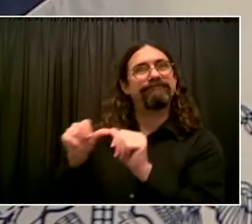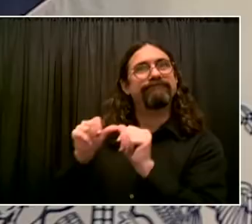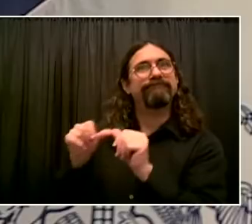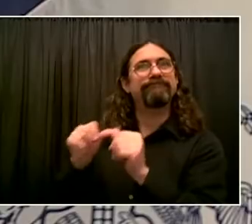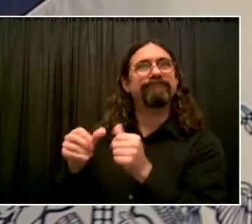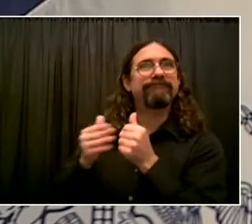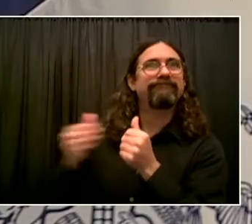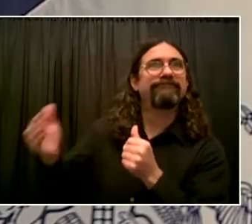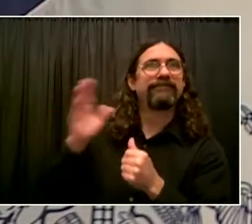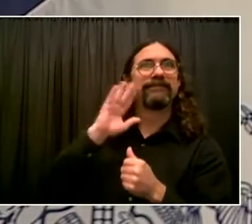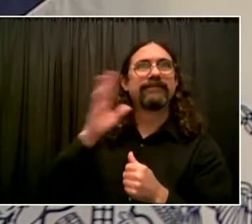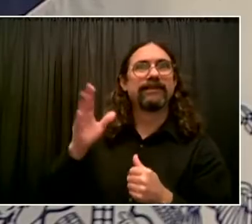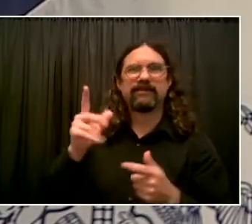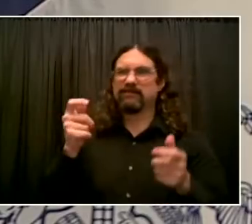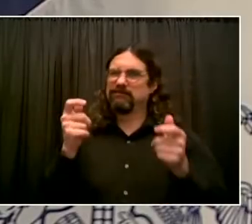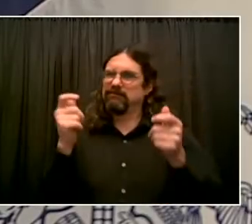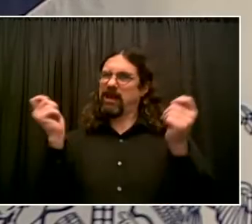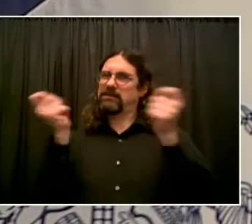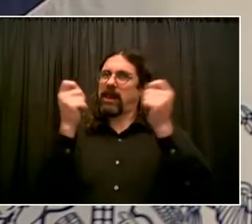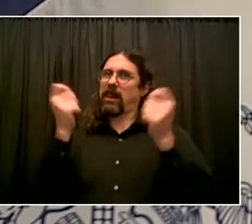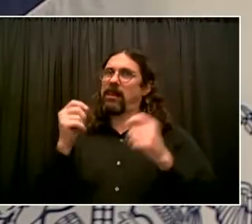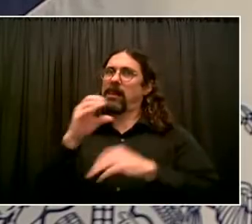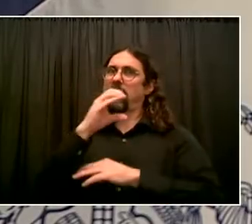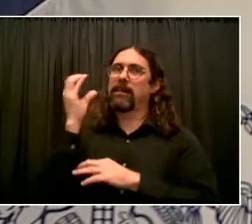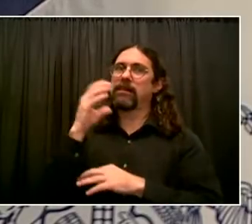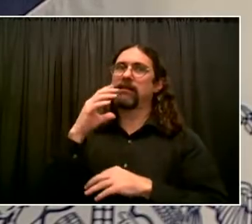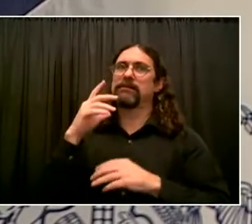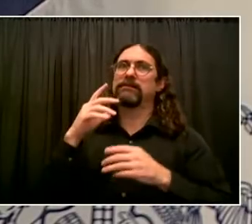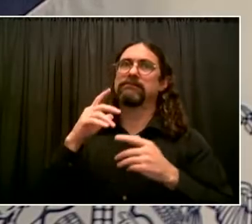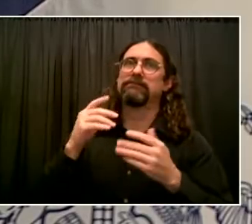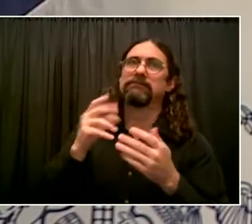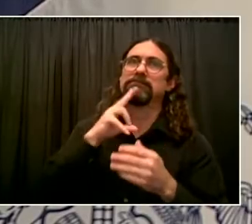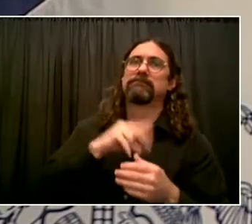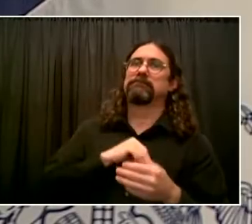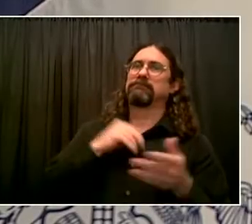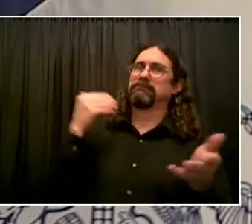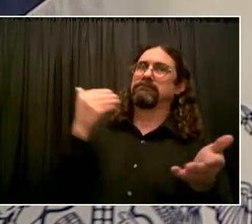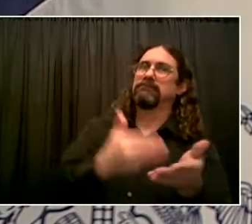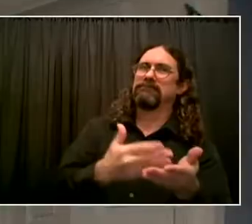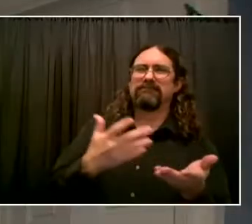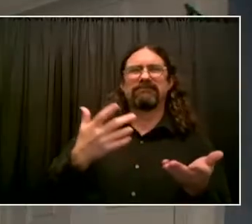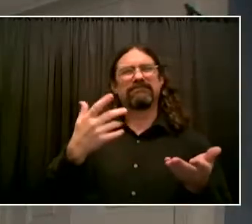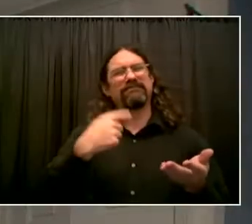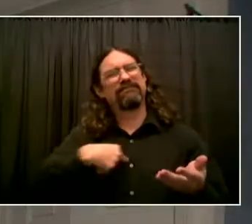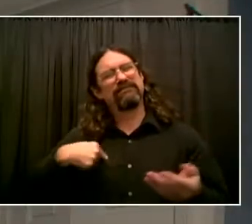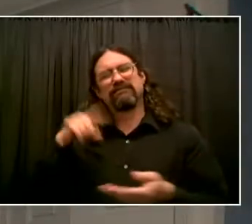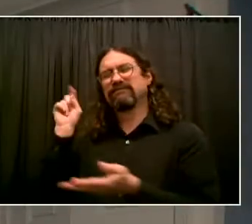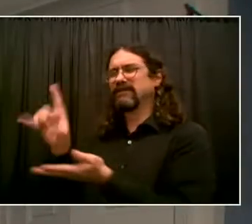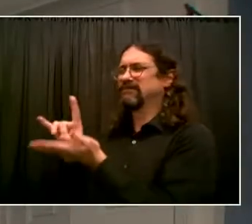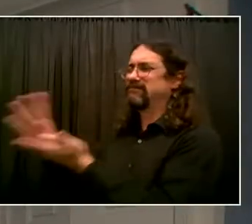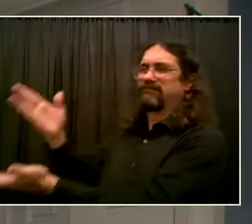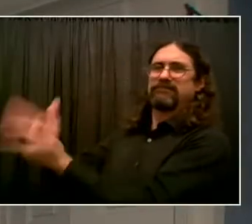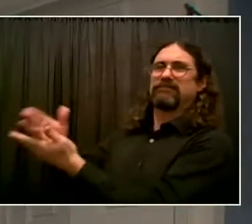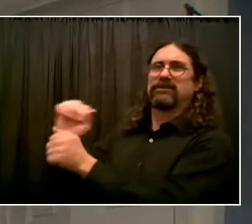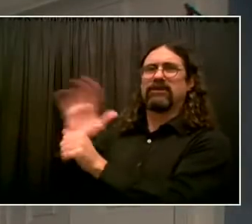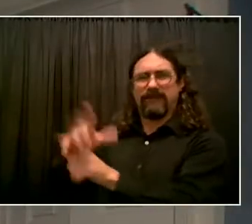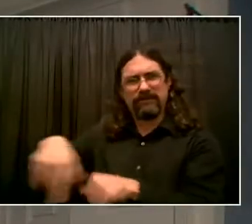EFFORT OUT MORE. THIS IS WHAT IS GOING TO GIVE US SAFETY IN THIS HOLIDAY SEASON.